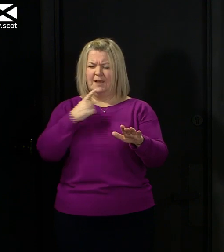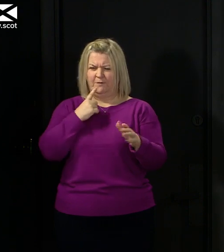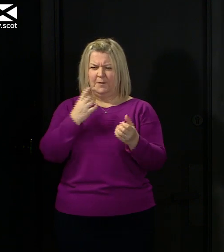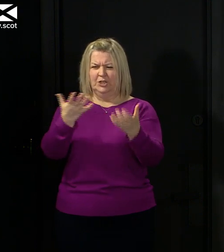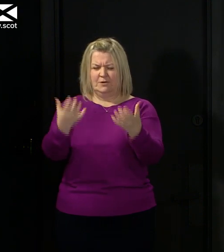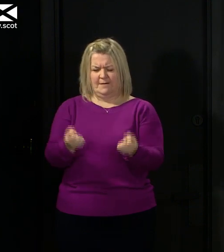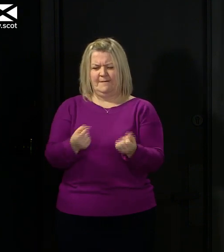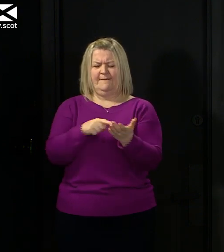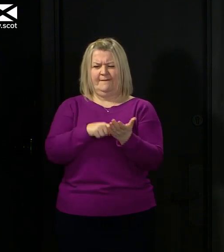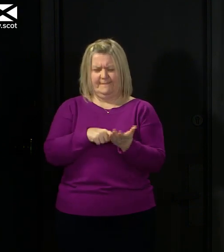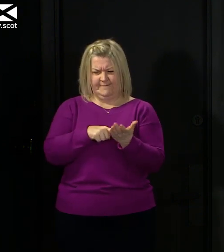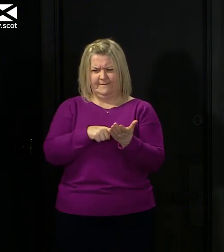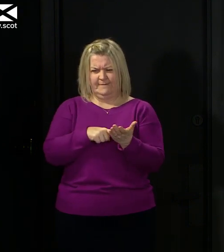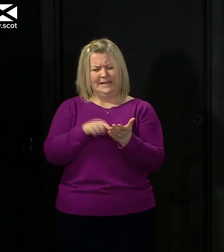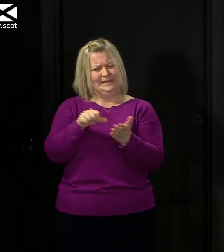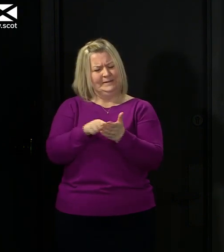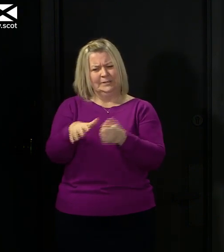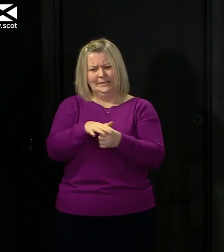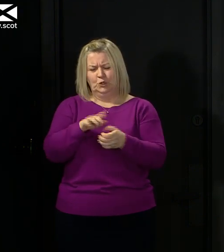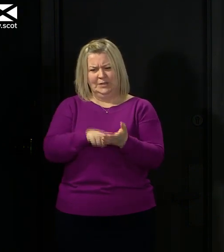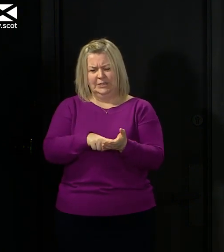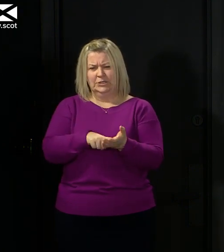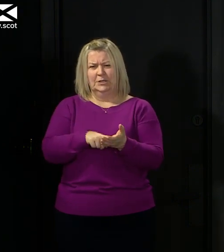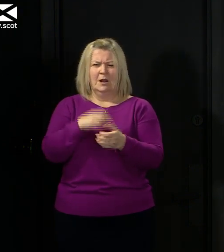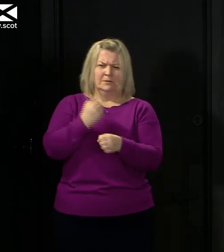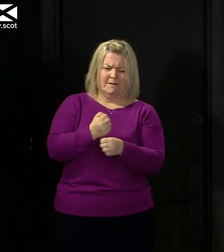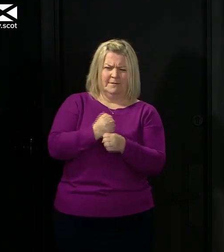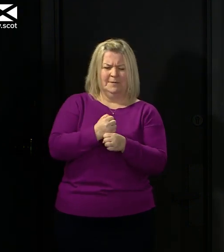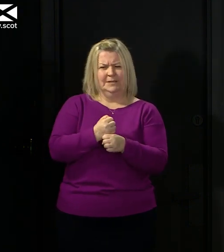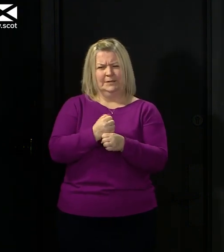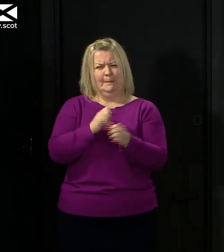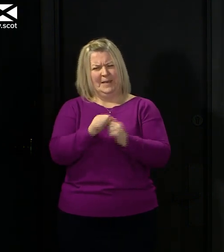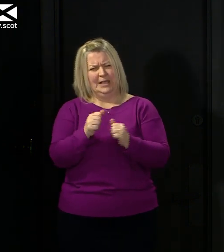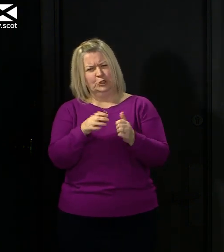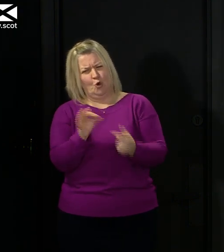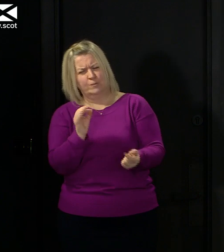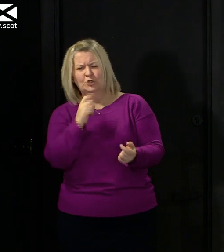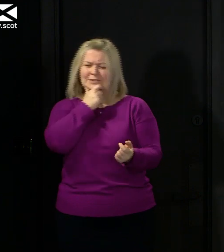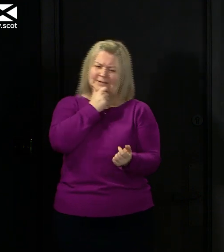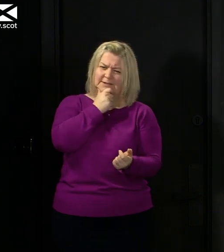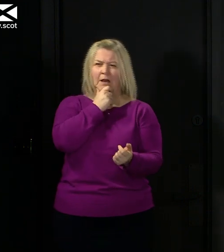circumstances for the government's handling of the virus. And I have set out the two things